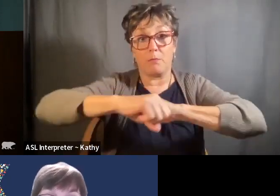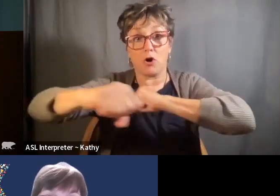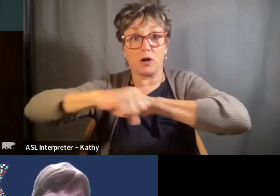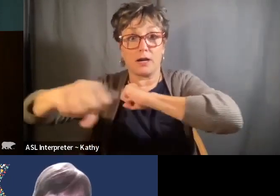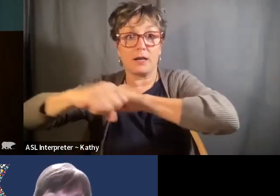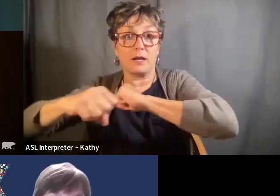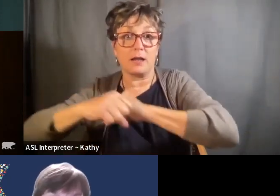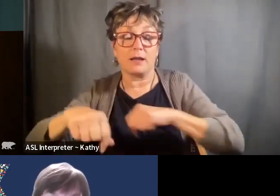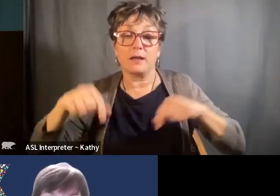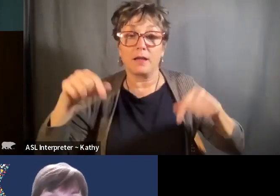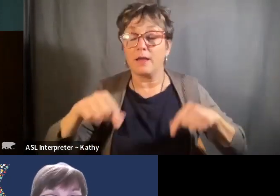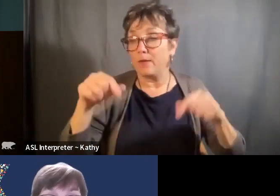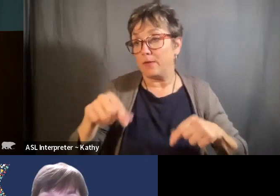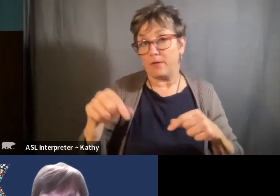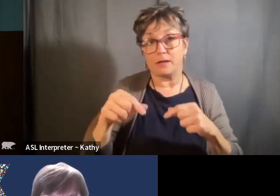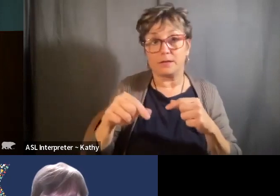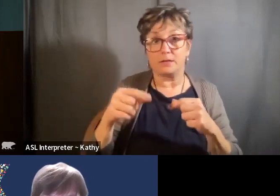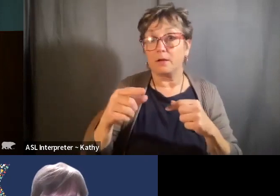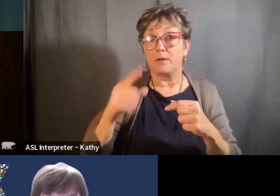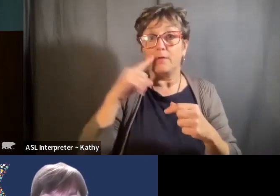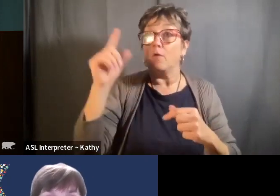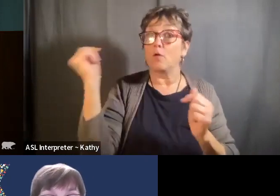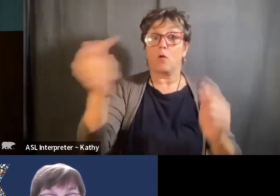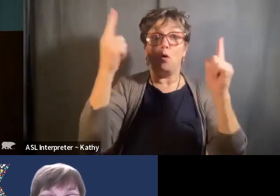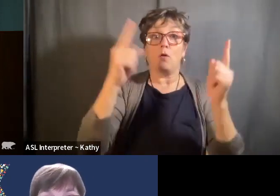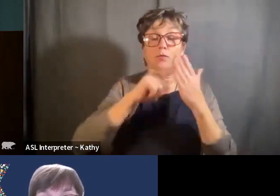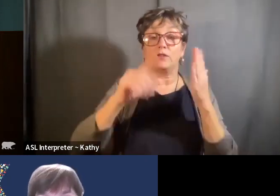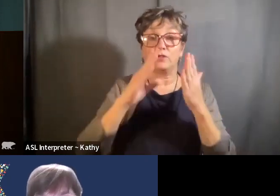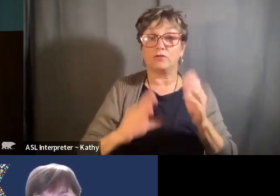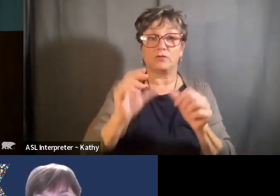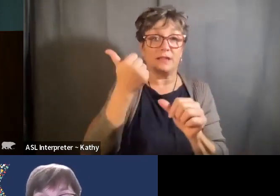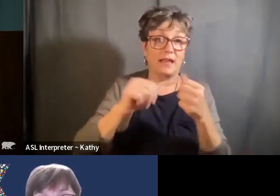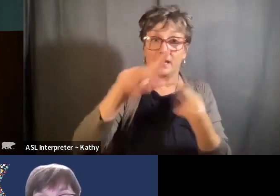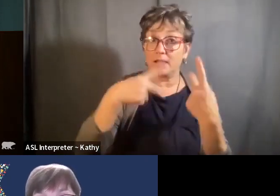de-identified data to researchers of all types around the world and your organizations will